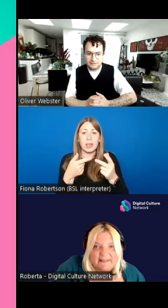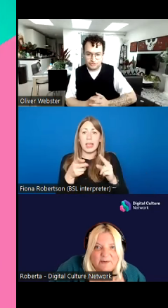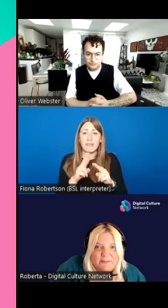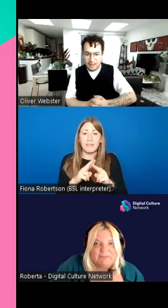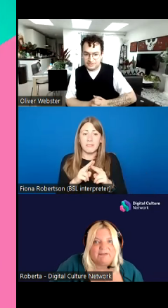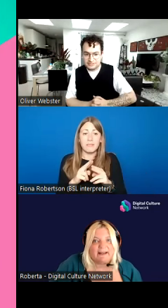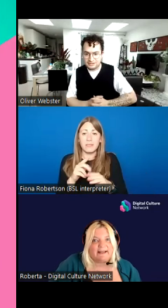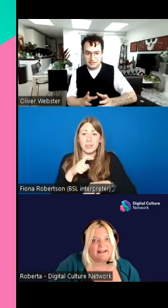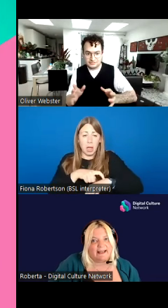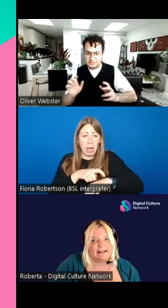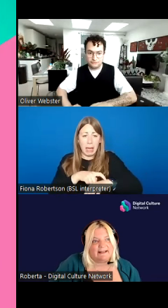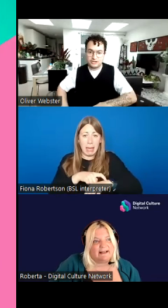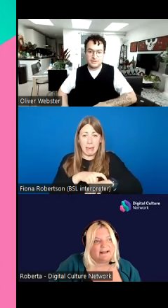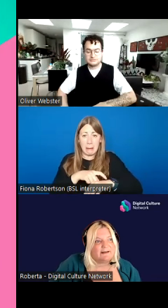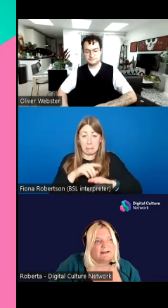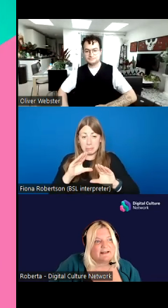and I'm happy to answer them over email.